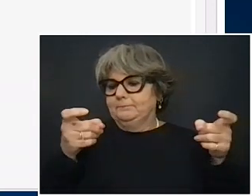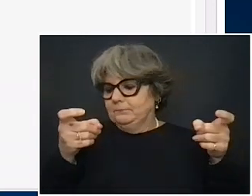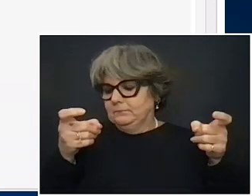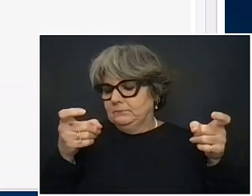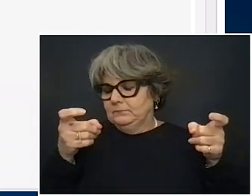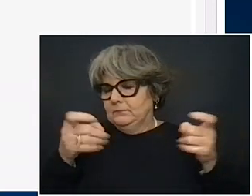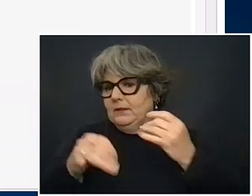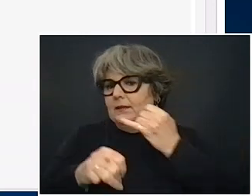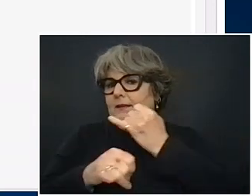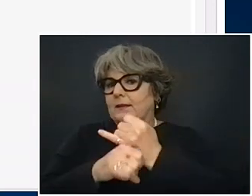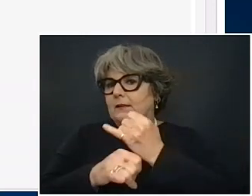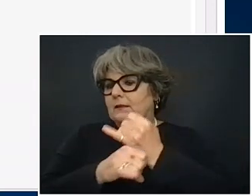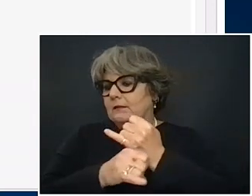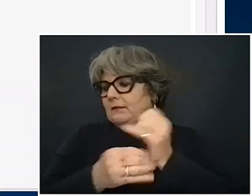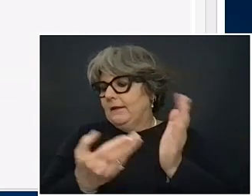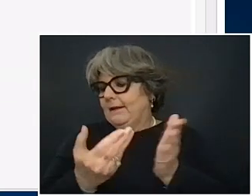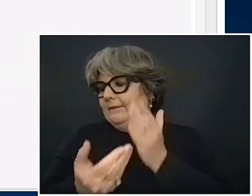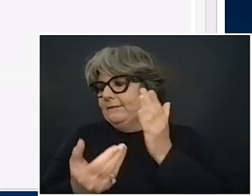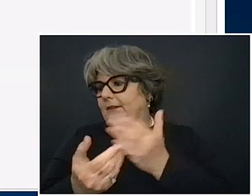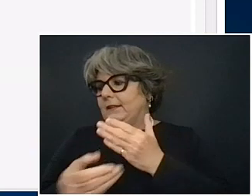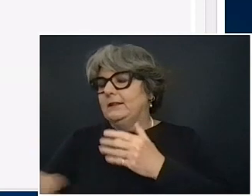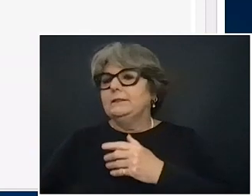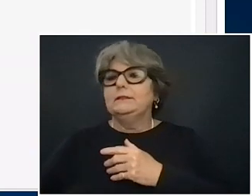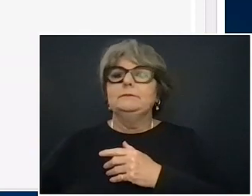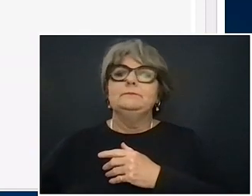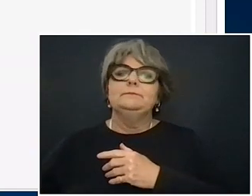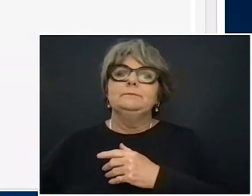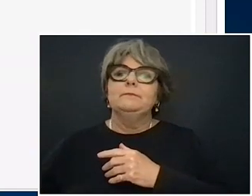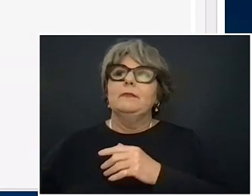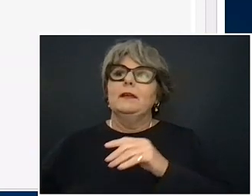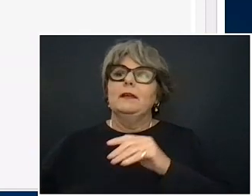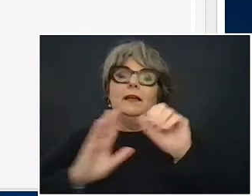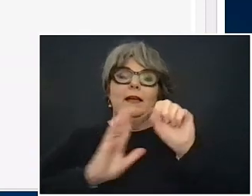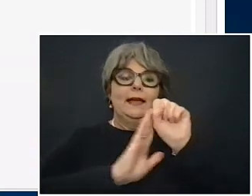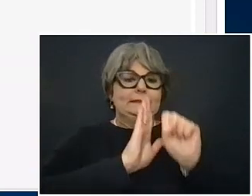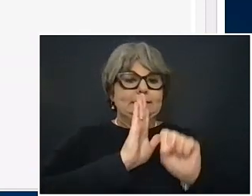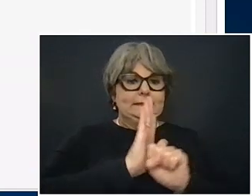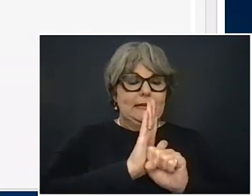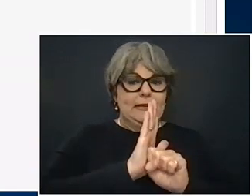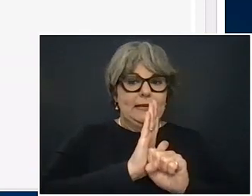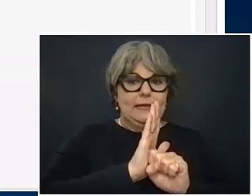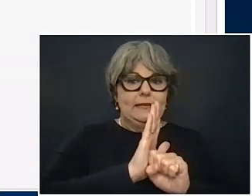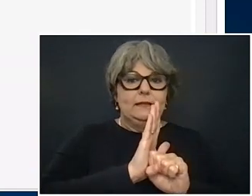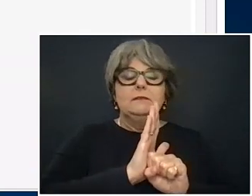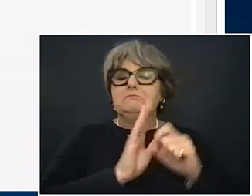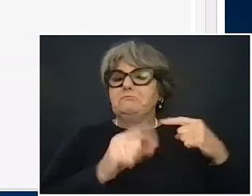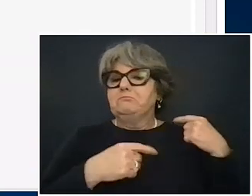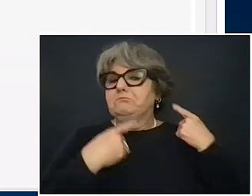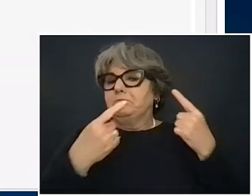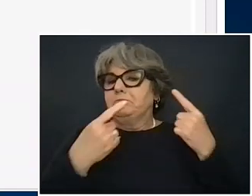convenience, and state behavior may well, as we've seen, be dictated by political